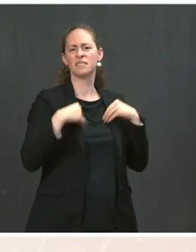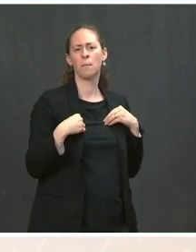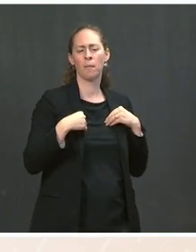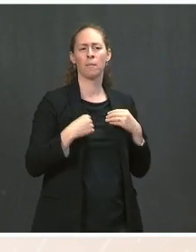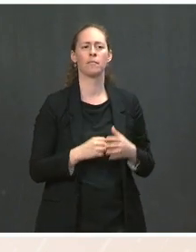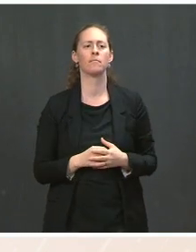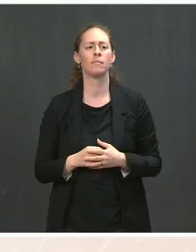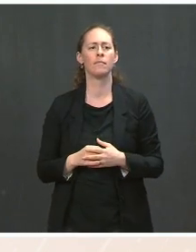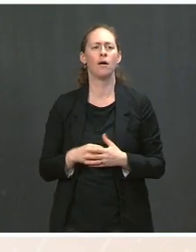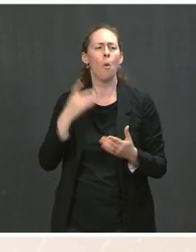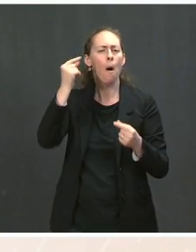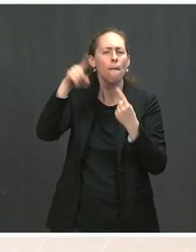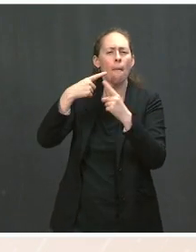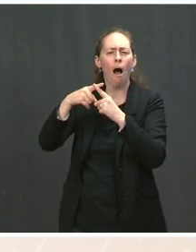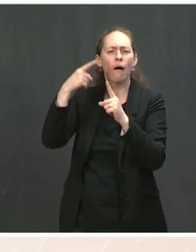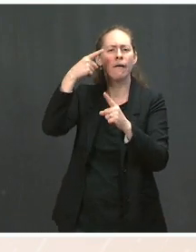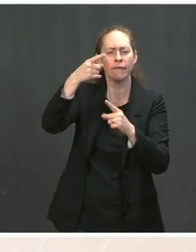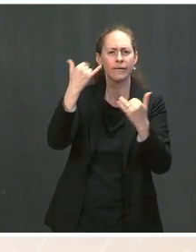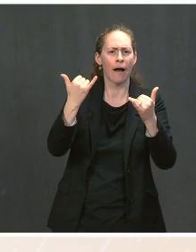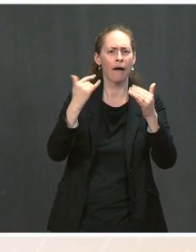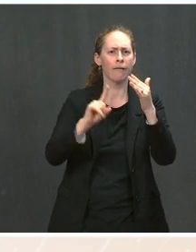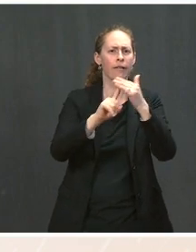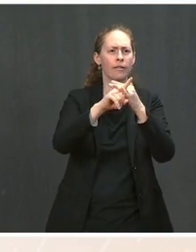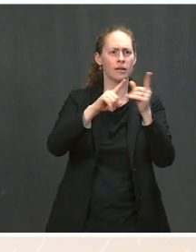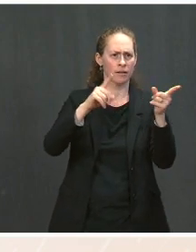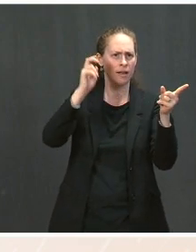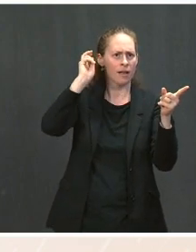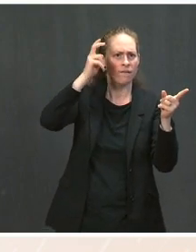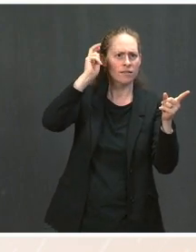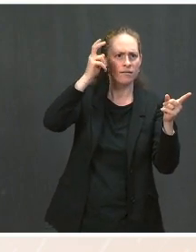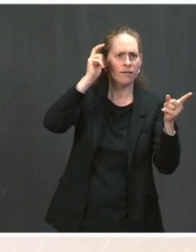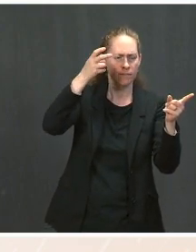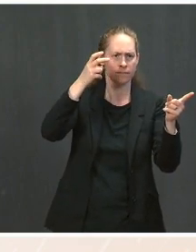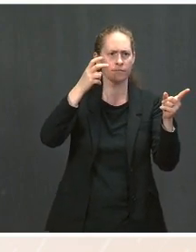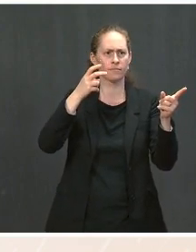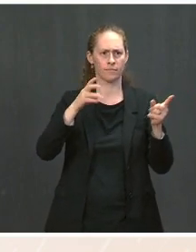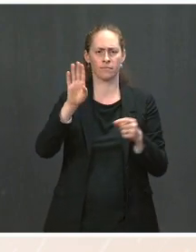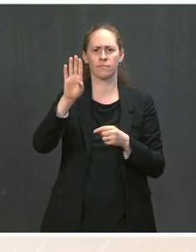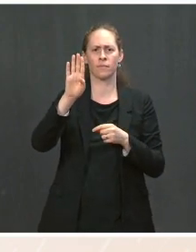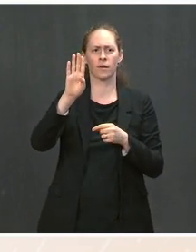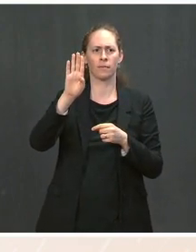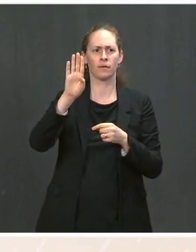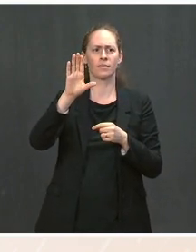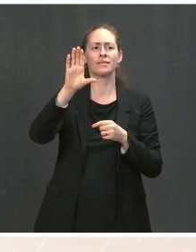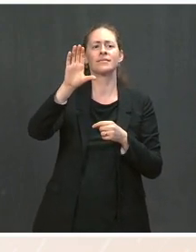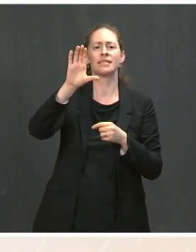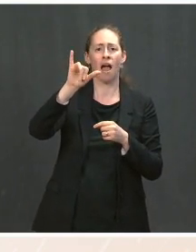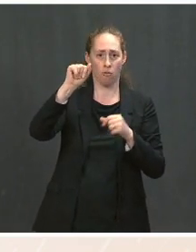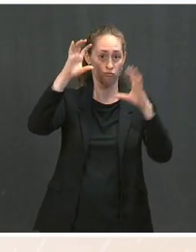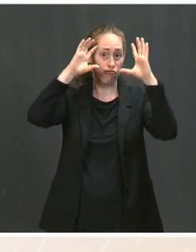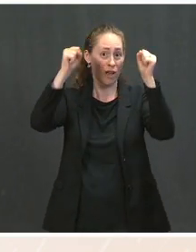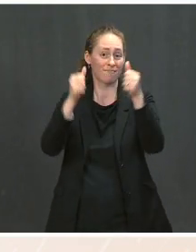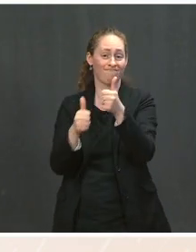The President's own CIA Director, William Burns, yesterday warned that there is a, quote, in his words, "significant risk" that al Qaeda and other terrorist groups